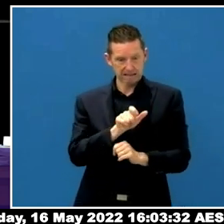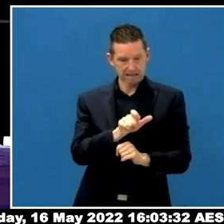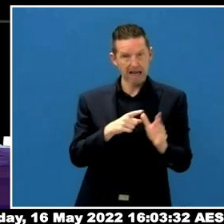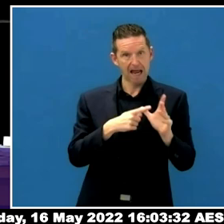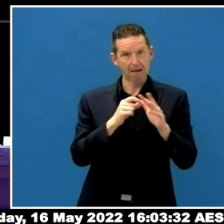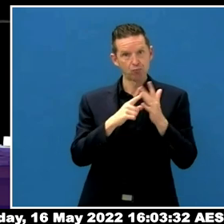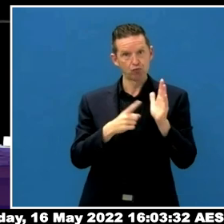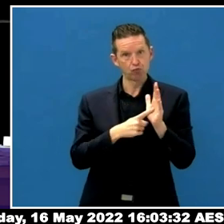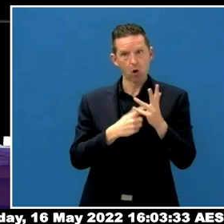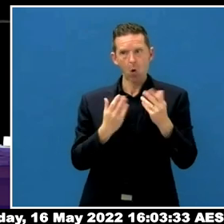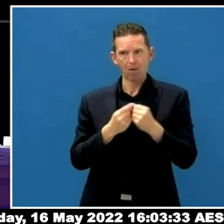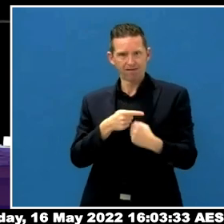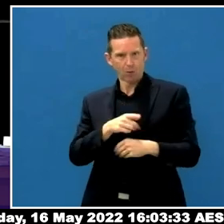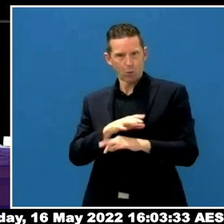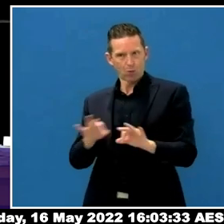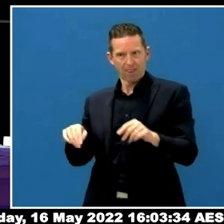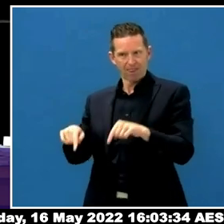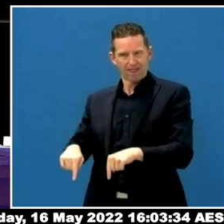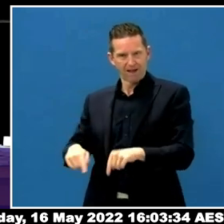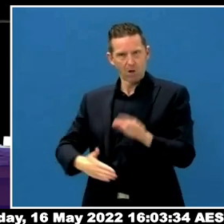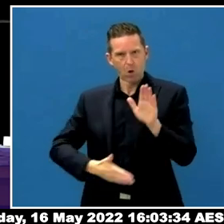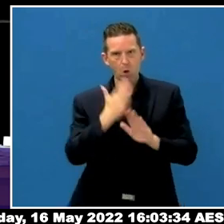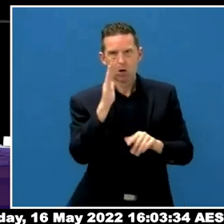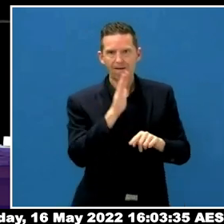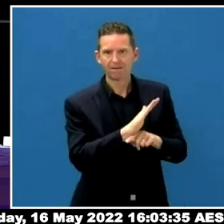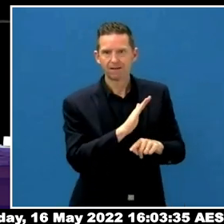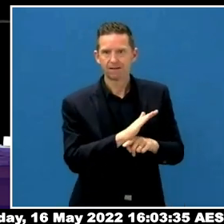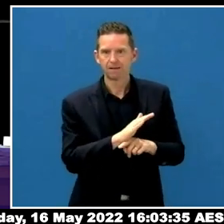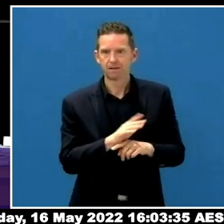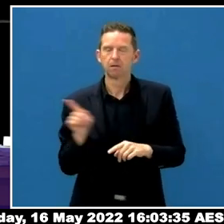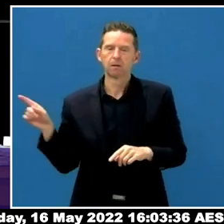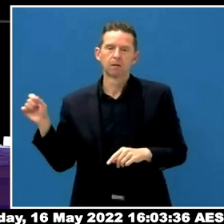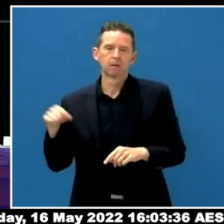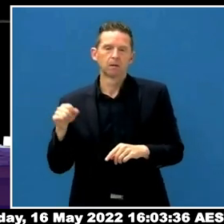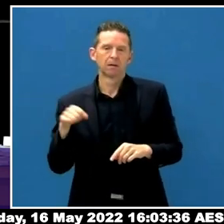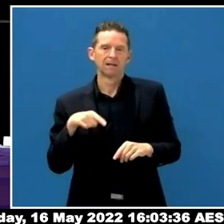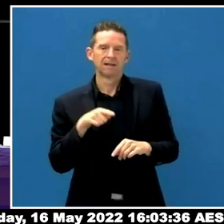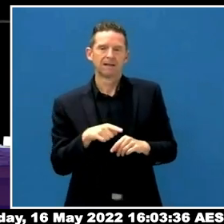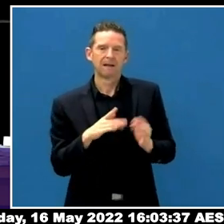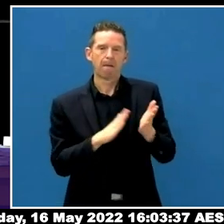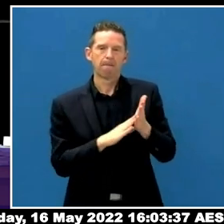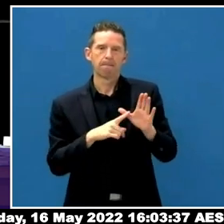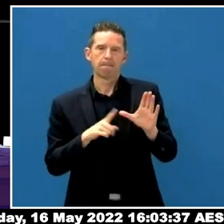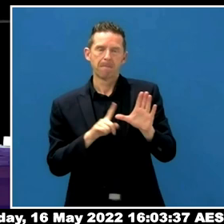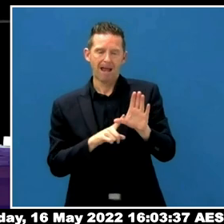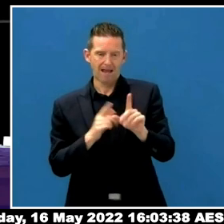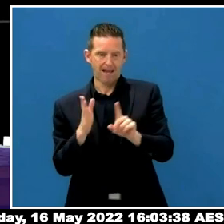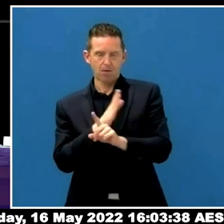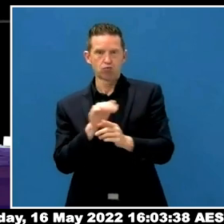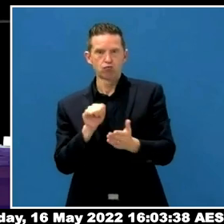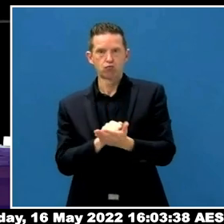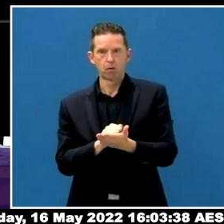country; is that correct? SUZIE: It was actually in May and, yeah, correct. You were away for about two months - I think April - We were away for about eight weeks.